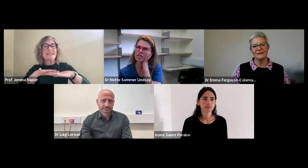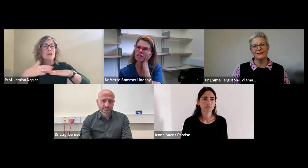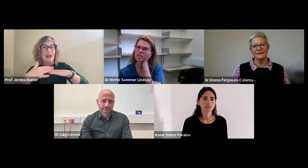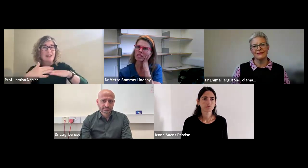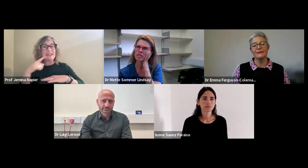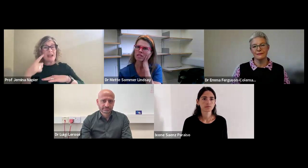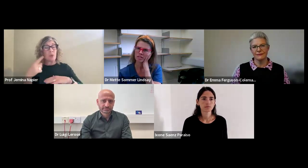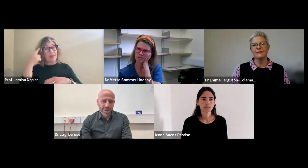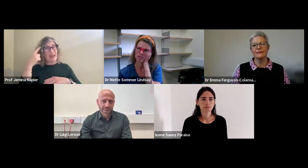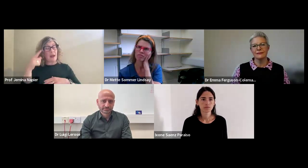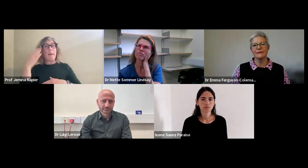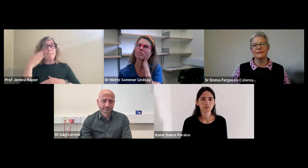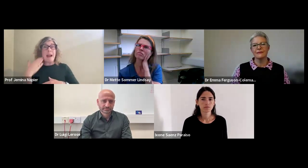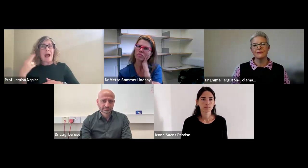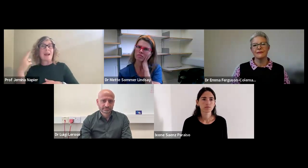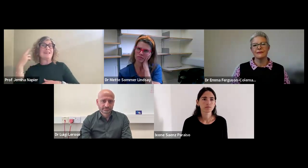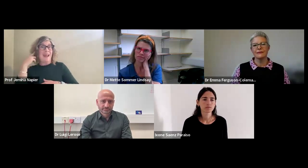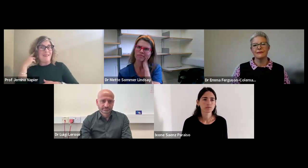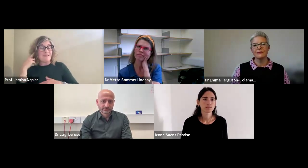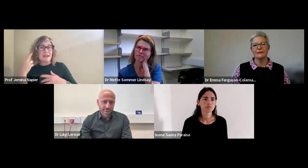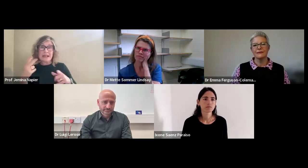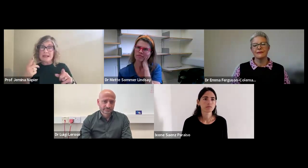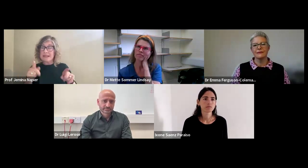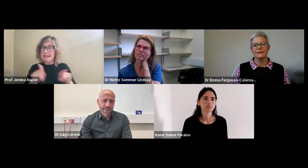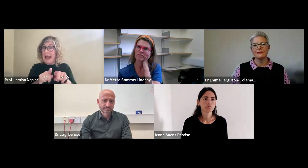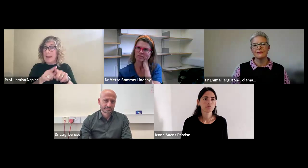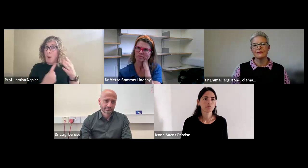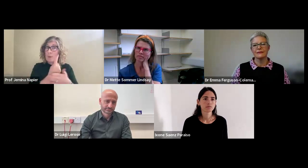talked a little bit about this - he's raised some intersectional issues about whether - he's posing